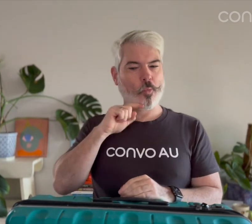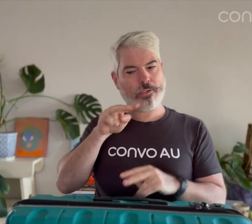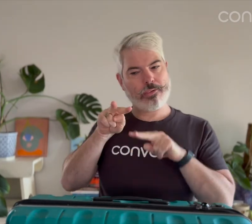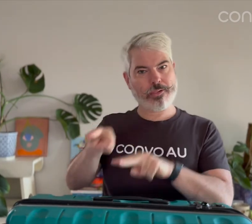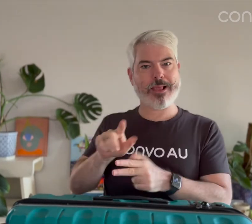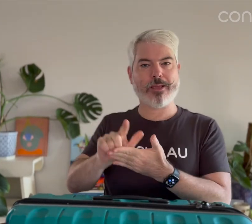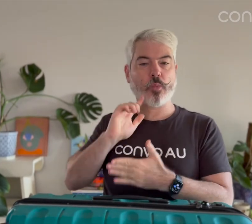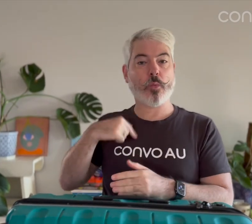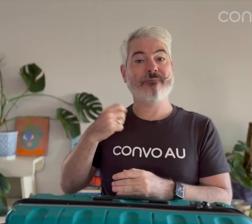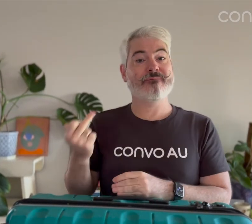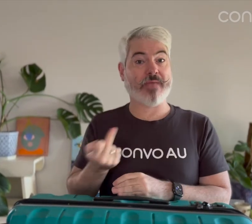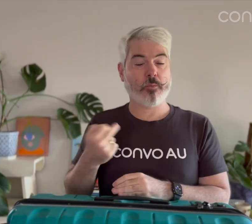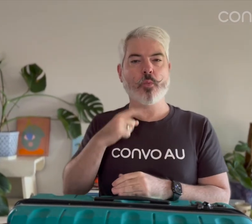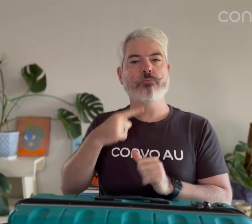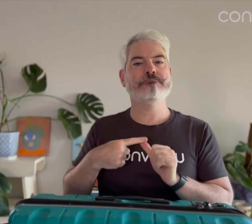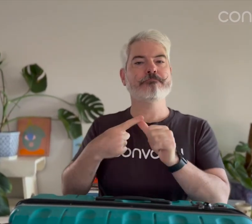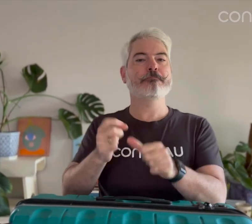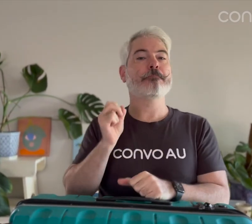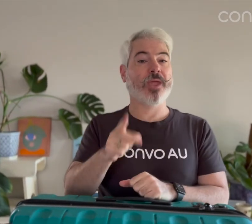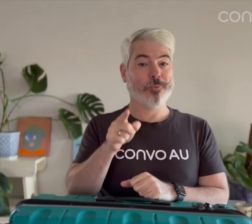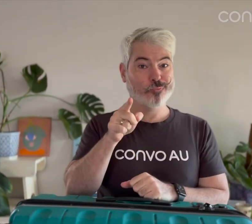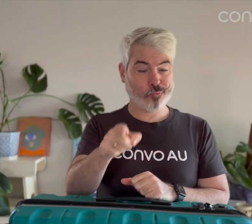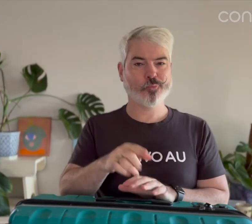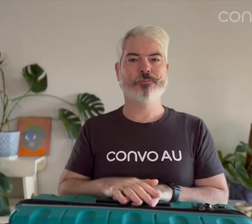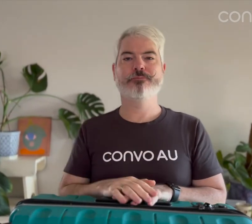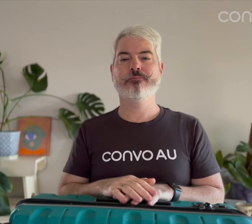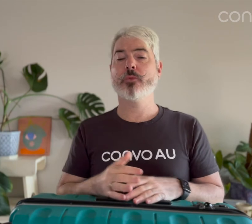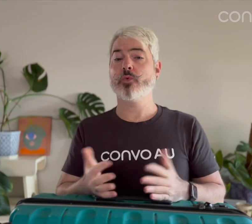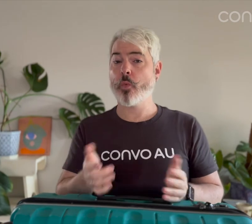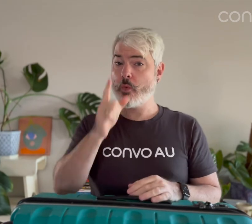and we will contact you back when we are available.